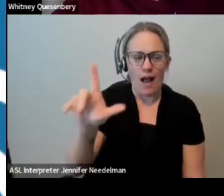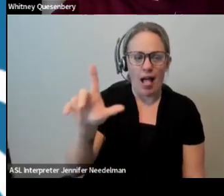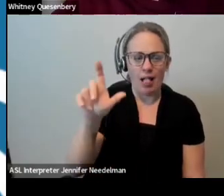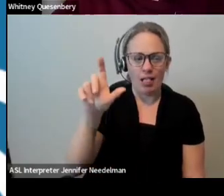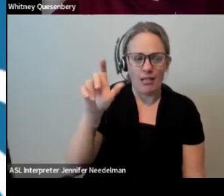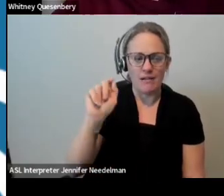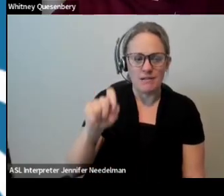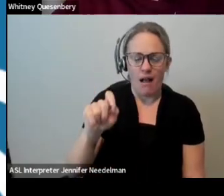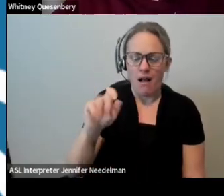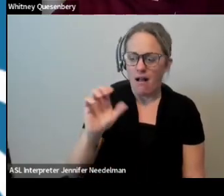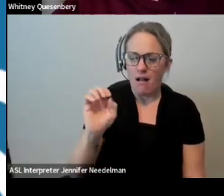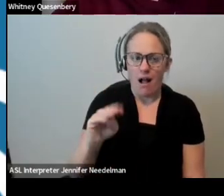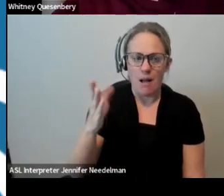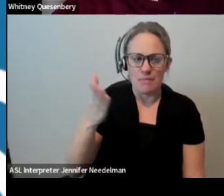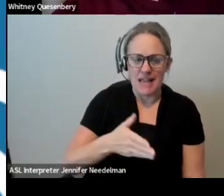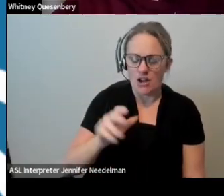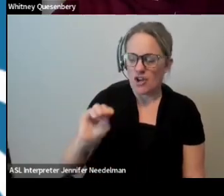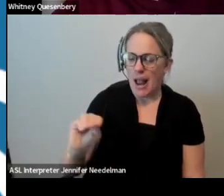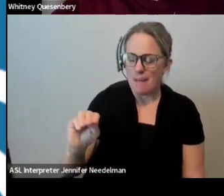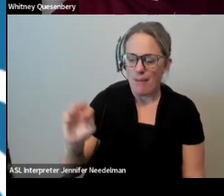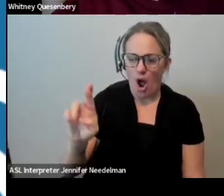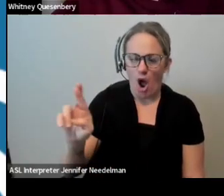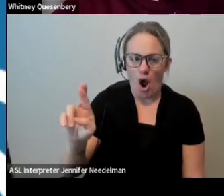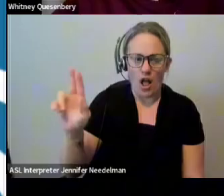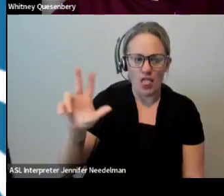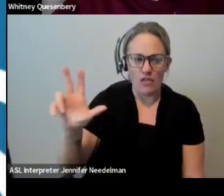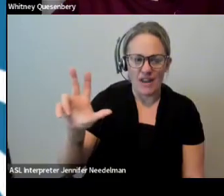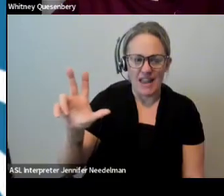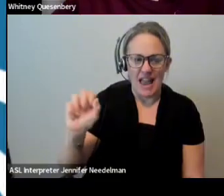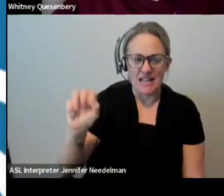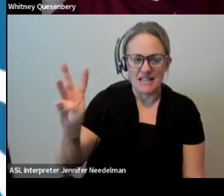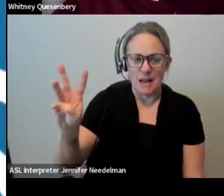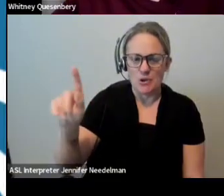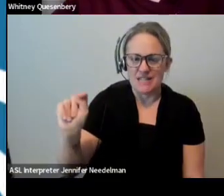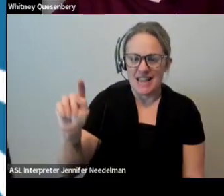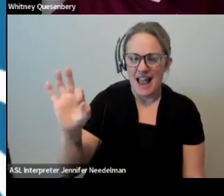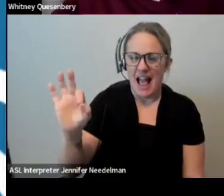lowercase, mr3swtfn,